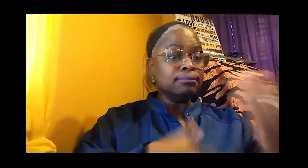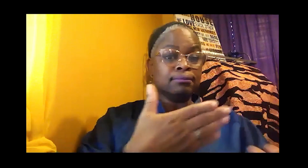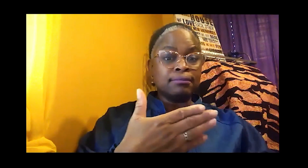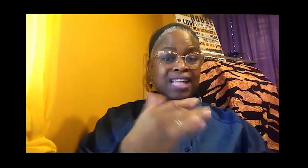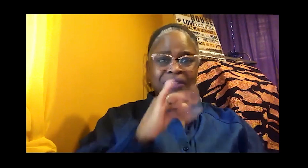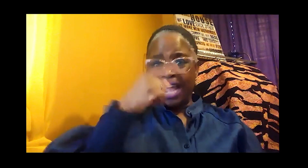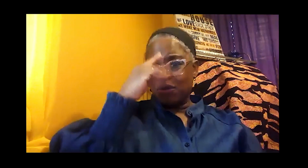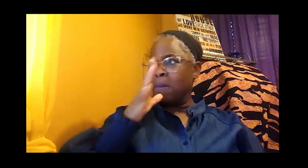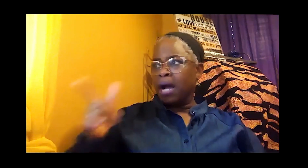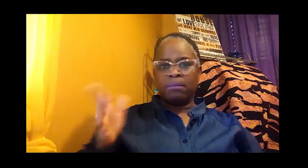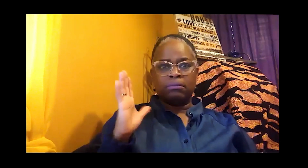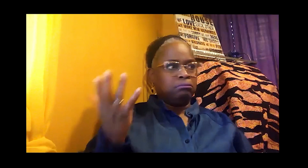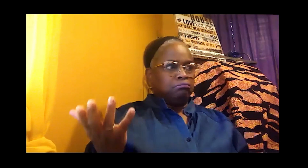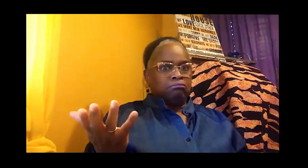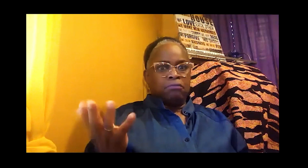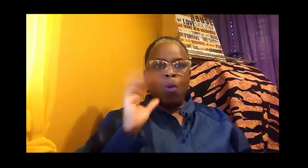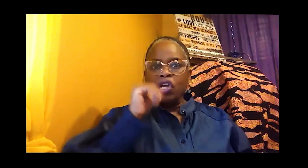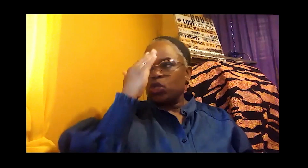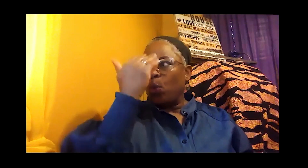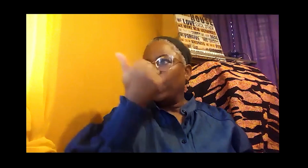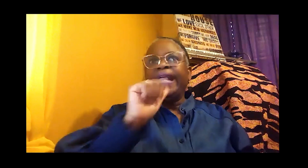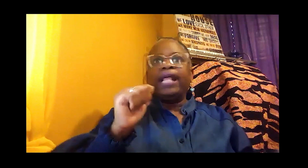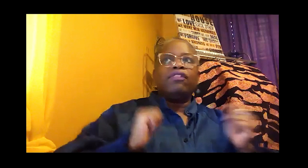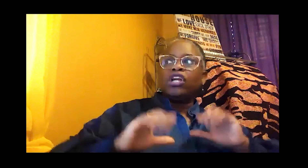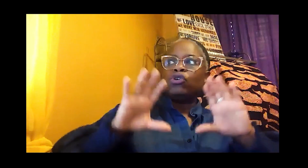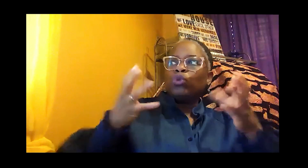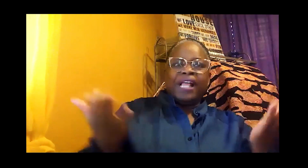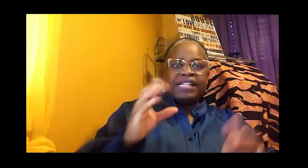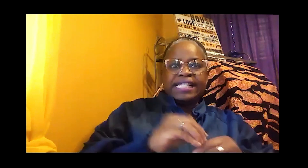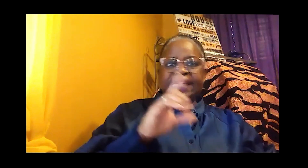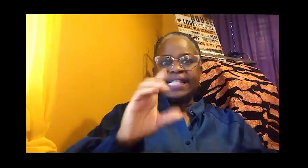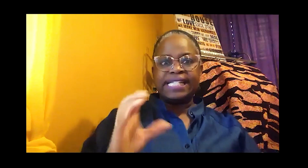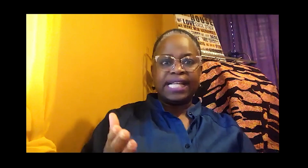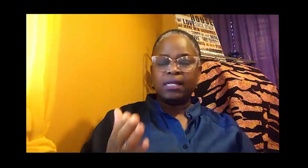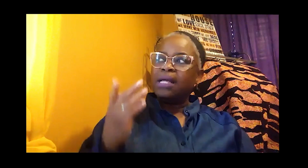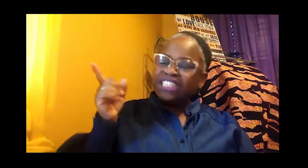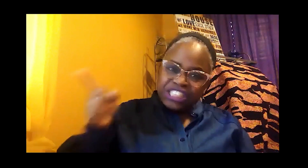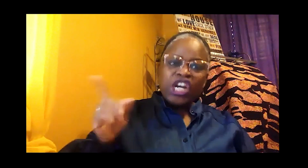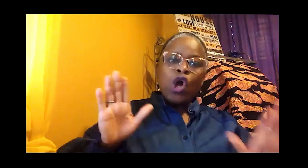enrolled in the group, and the rest is history. If it had not been for my mom, I would have not